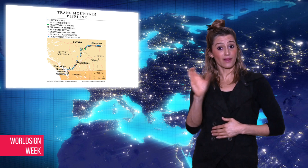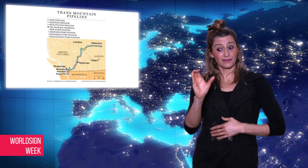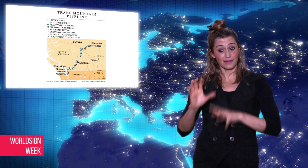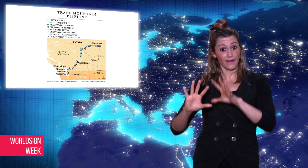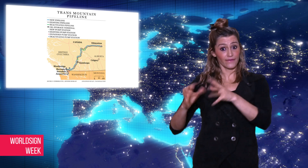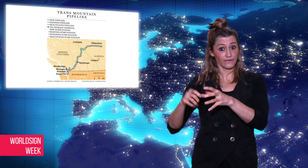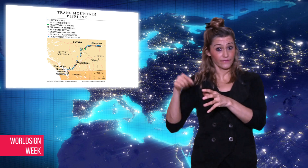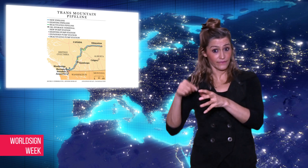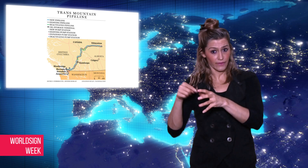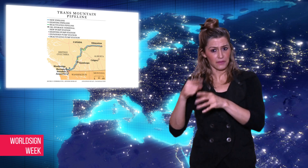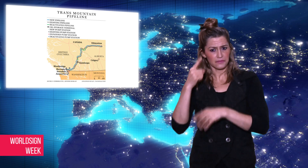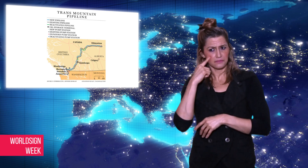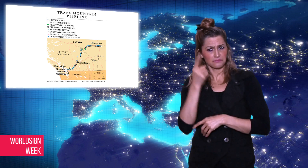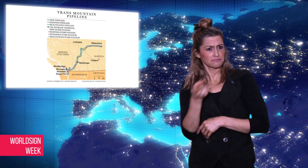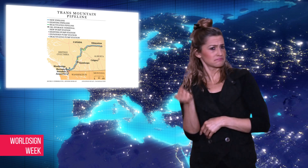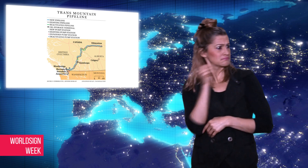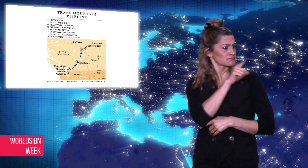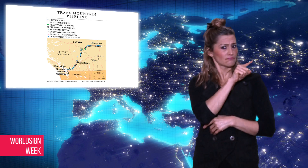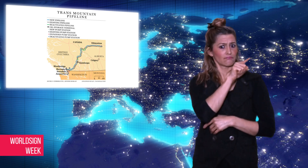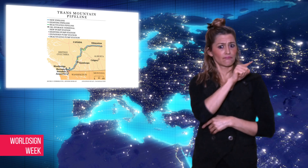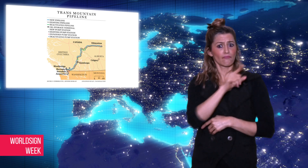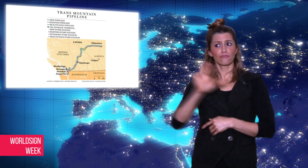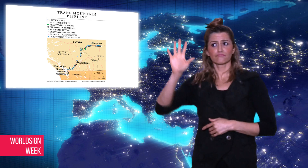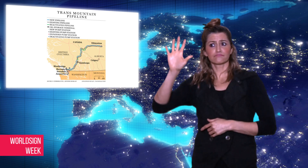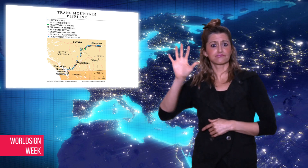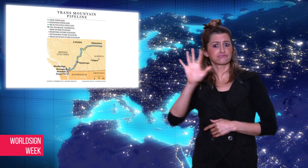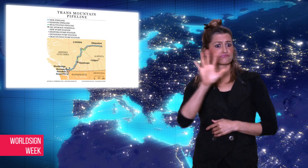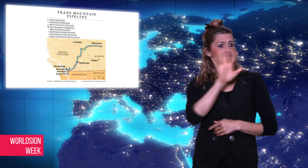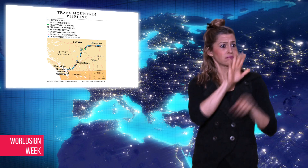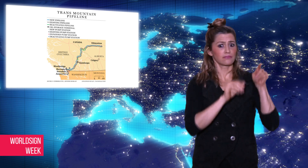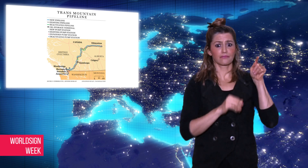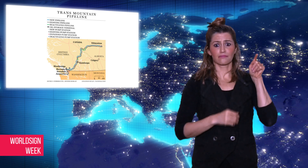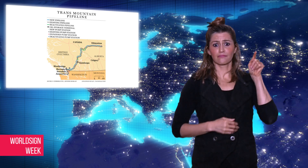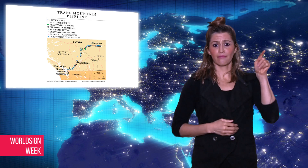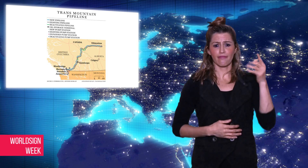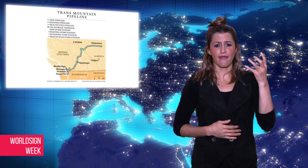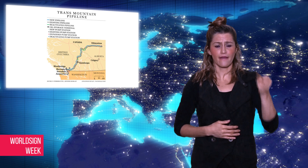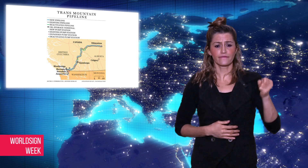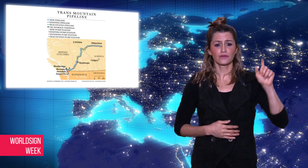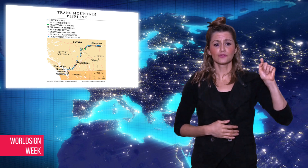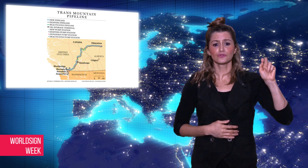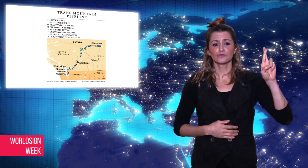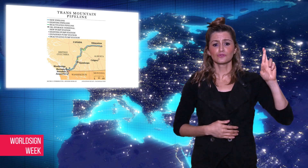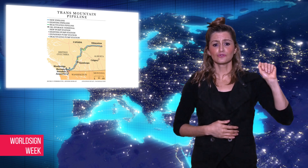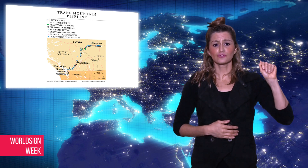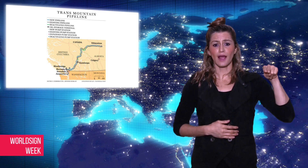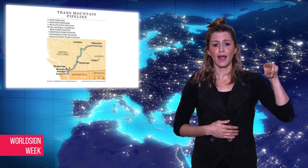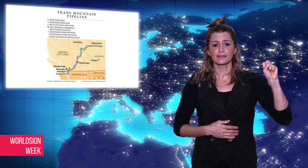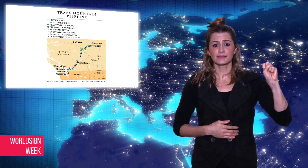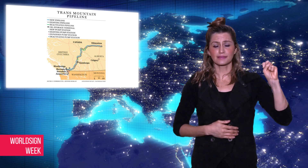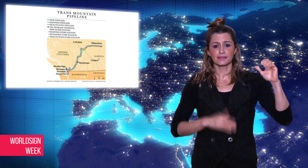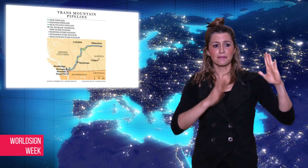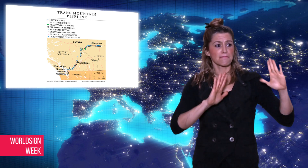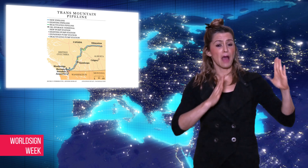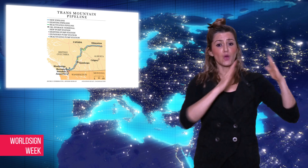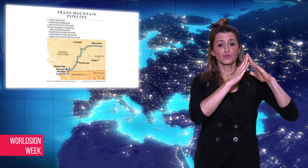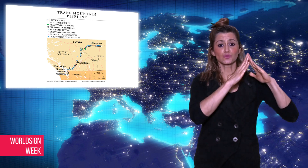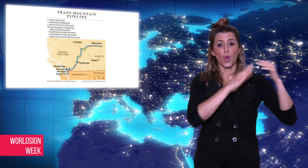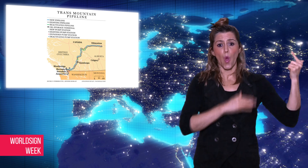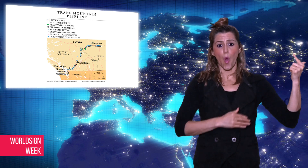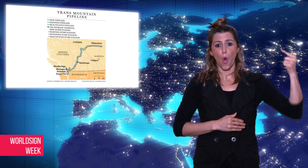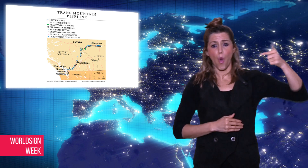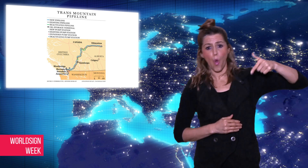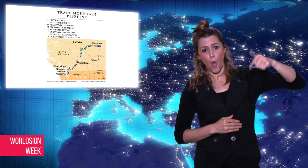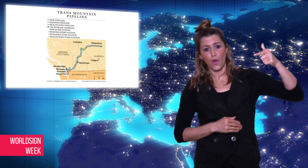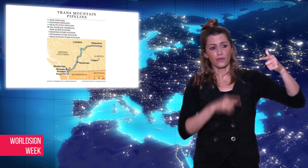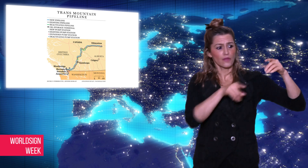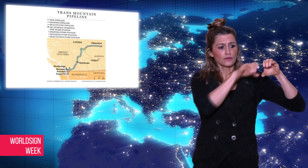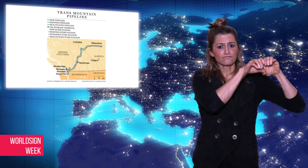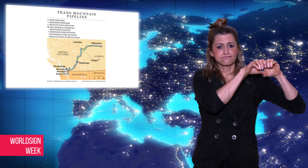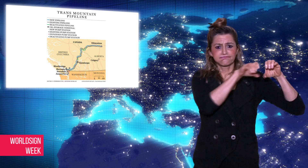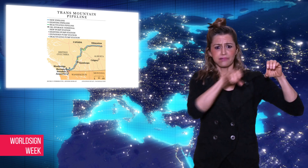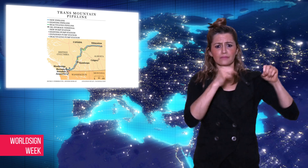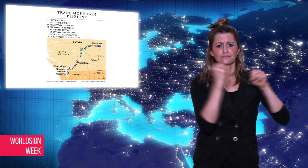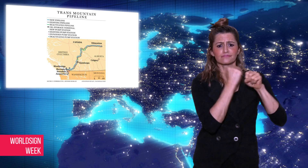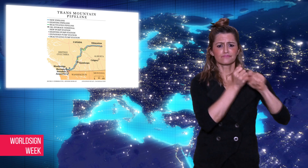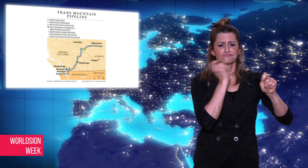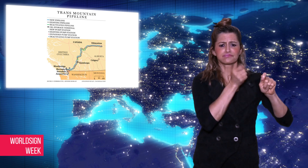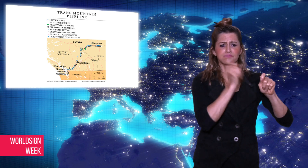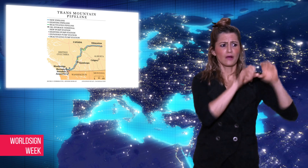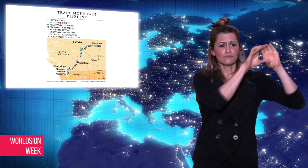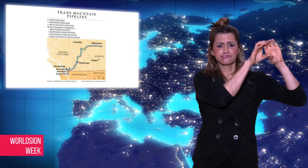The Conservatives want to expand the Trans Mountain